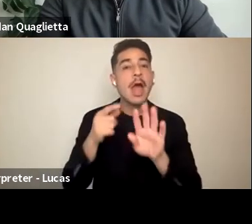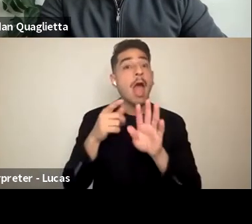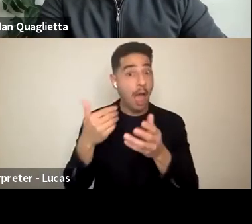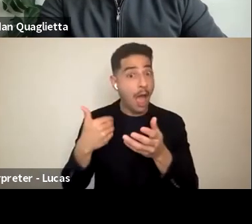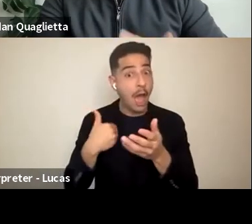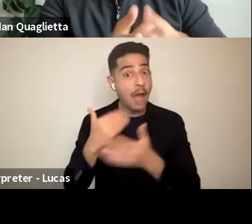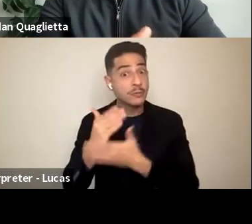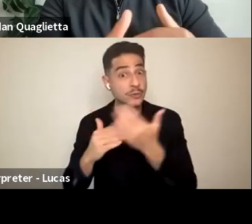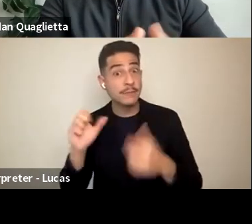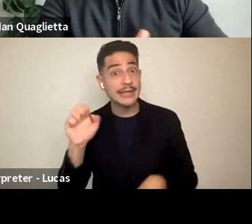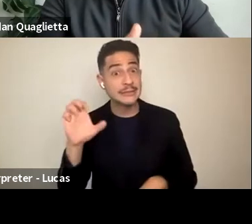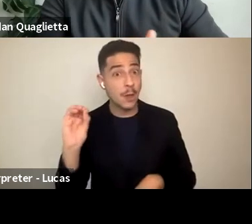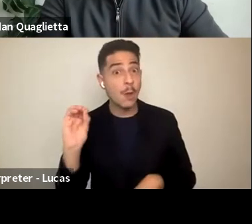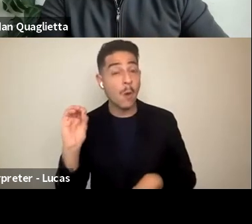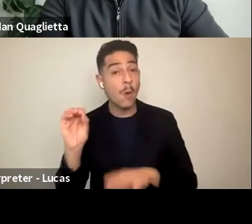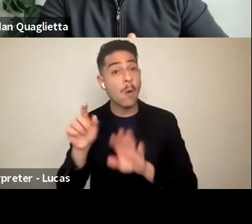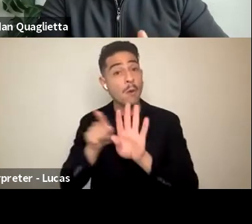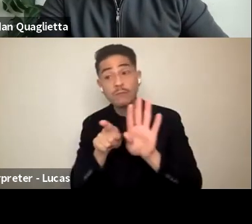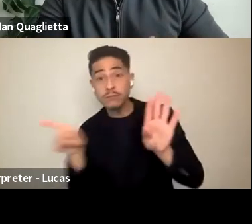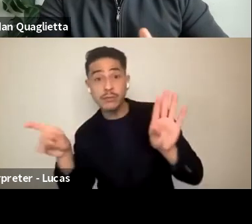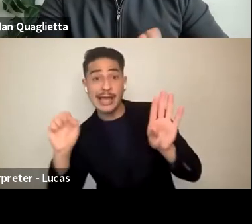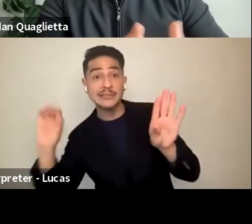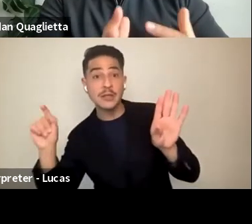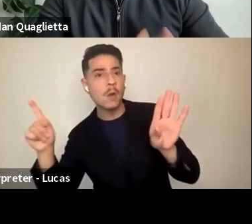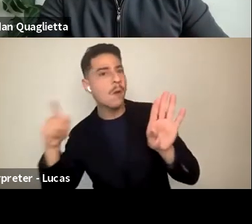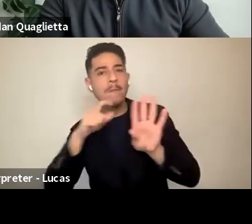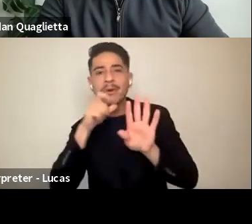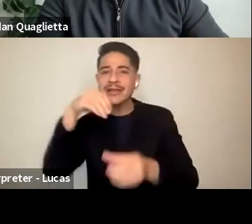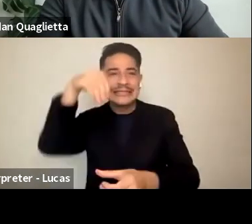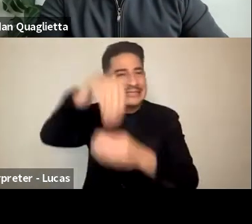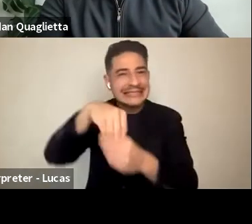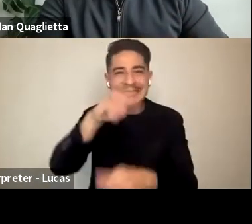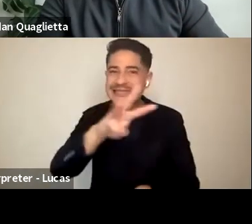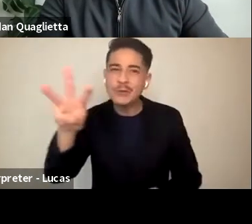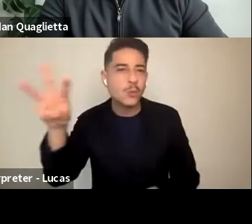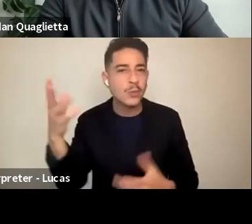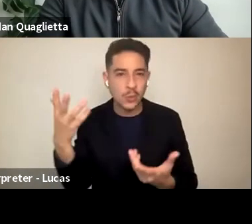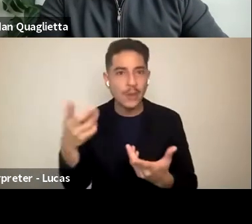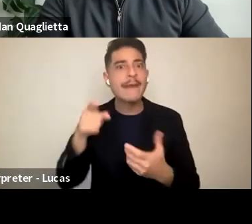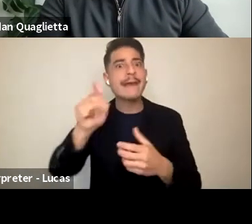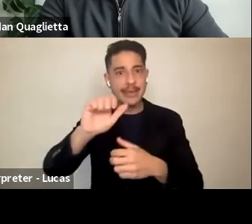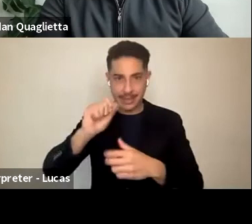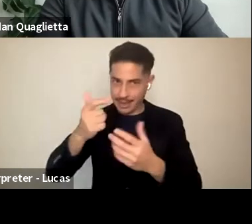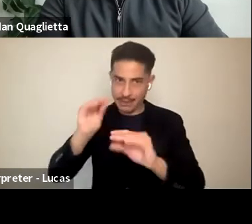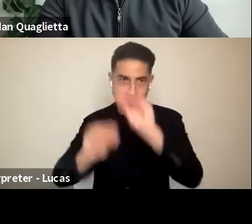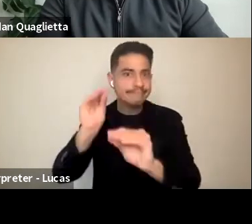an in house SEO to optimize that. And so there's not just low hanging fruit, but there's literally fruit routing on the ground.